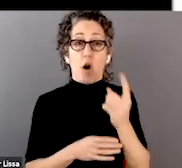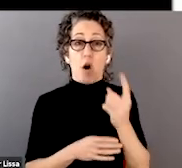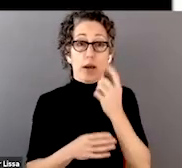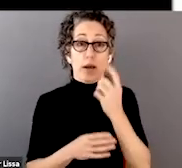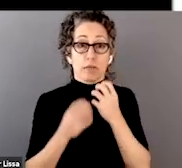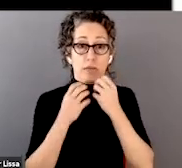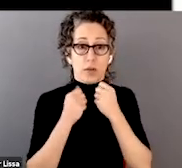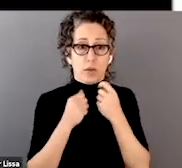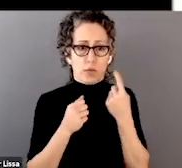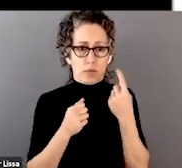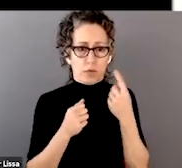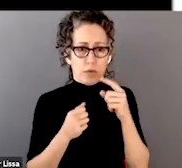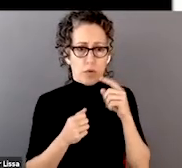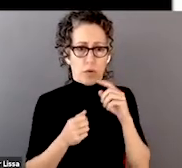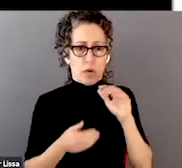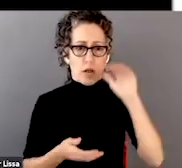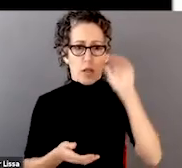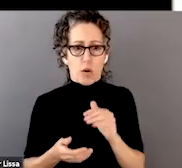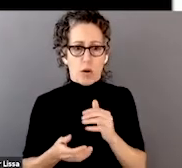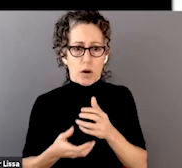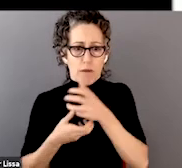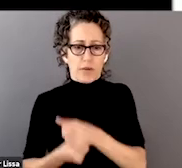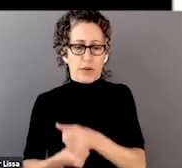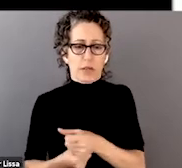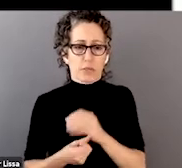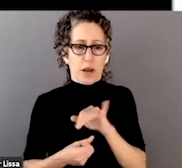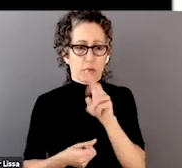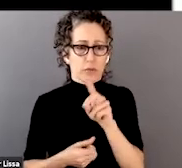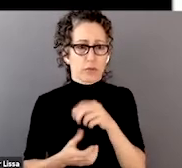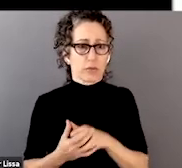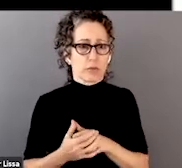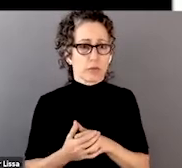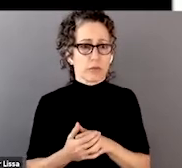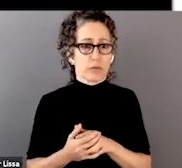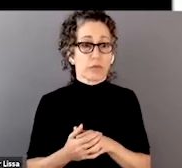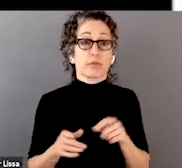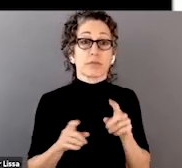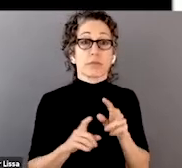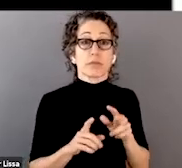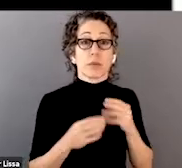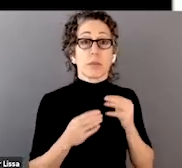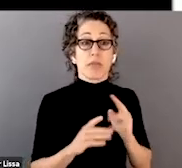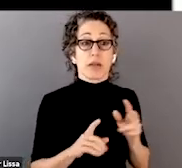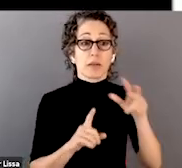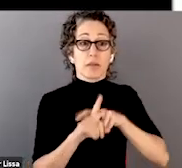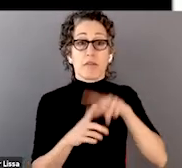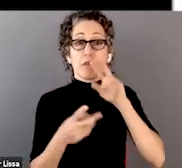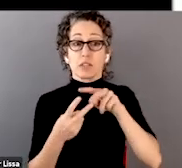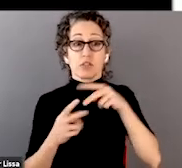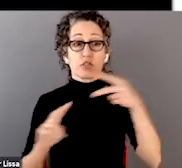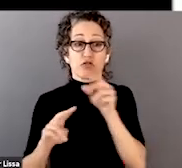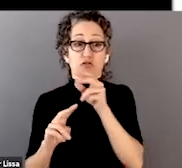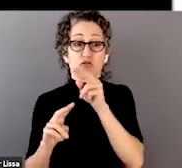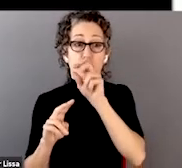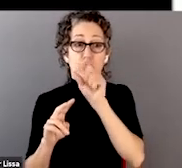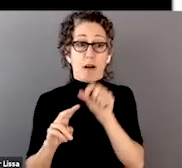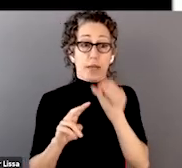bound for the minimum MSE gap. We also apply our method to the dynamic data set. Here is a graphic demonstration.